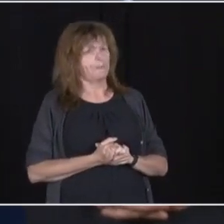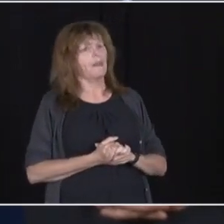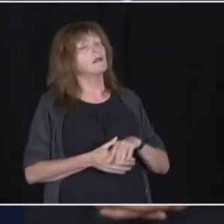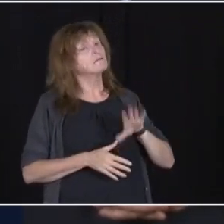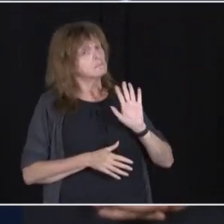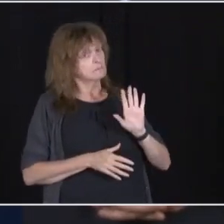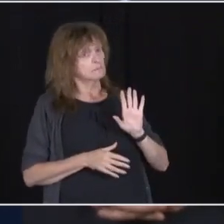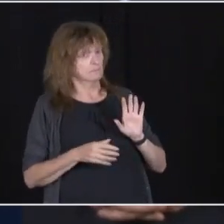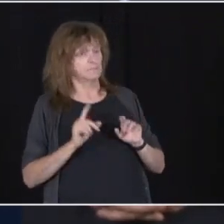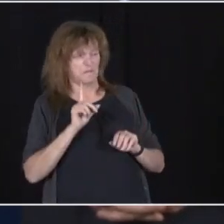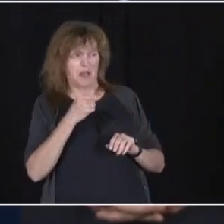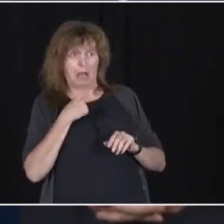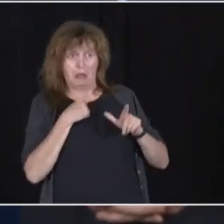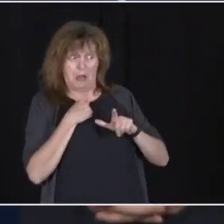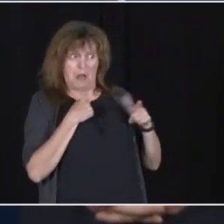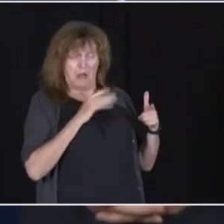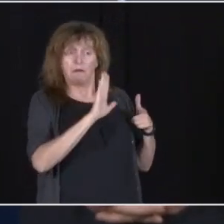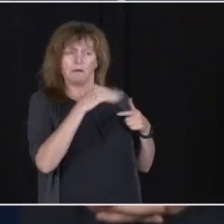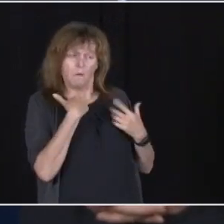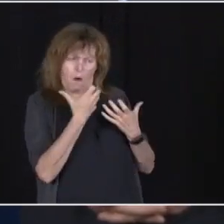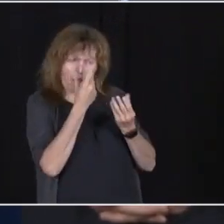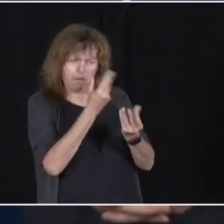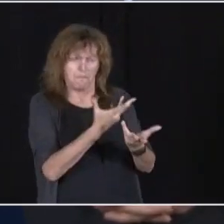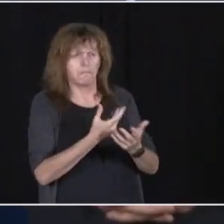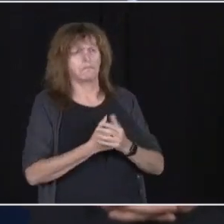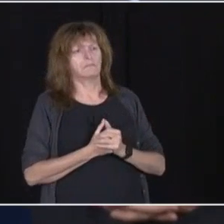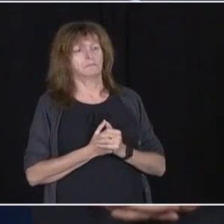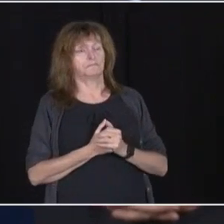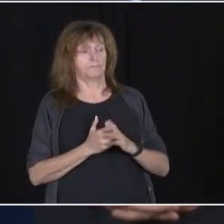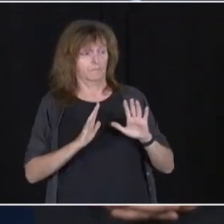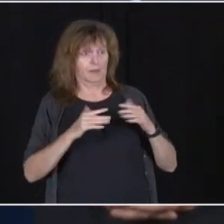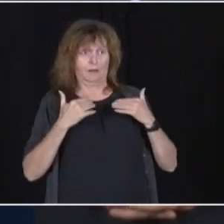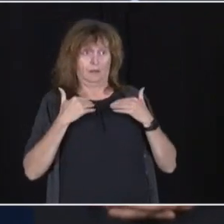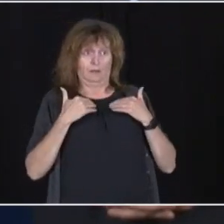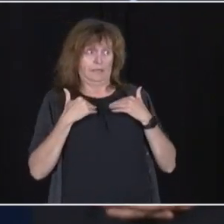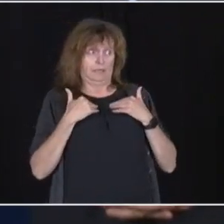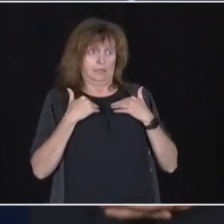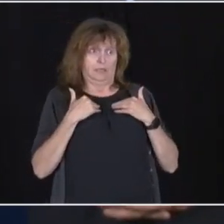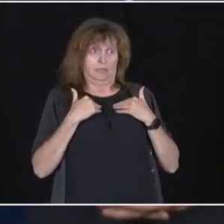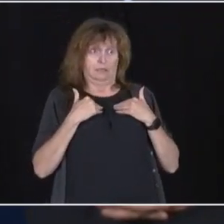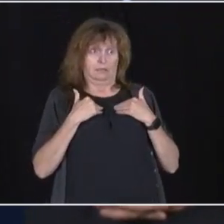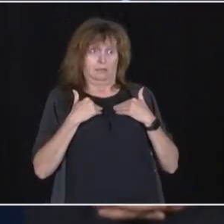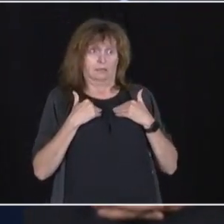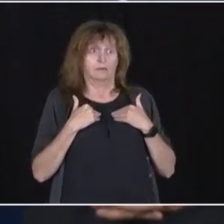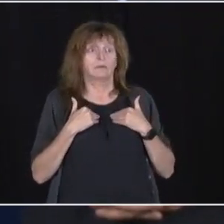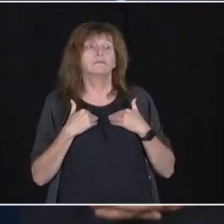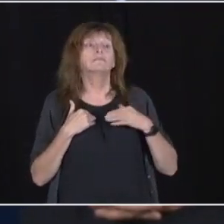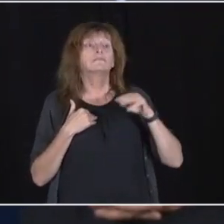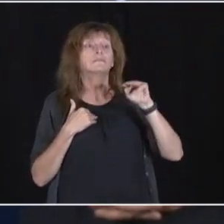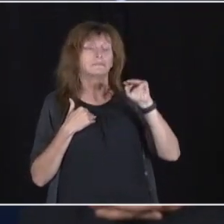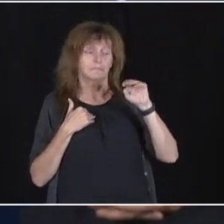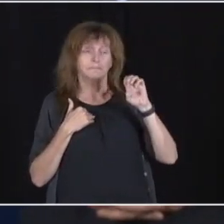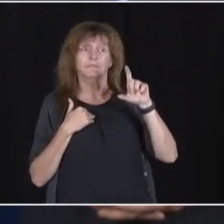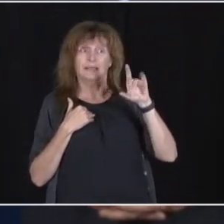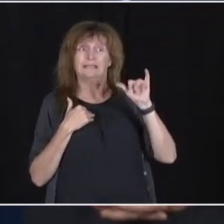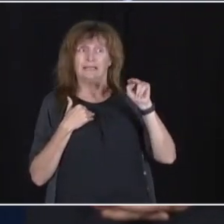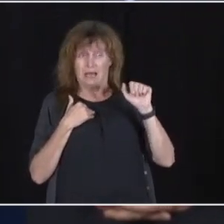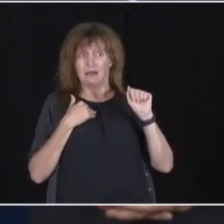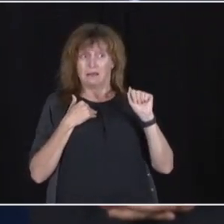That's great. Before I pass it to the house leader, I just want to tell you, as far as I am concerned, I